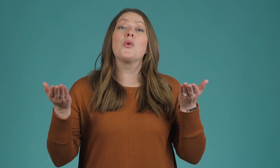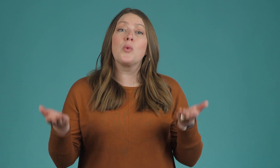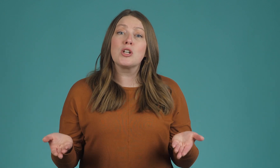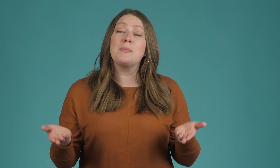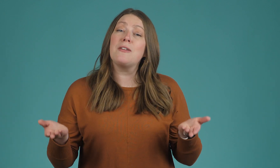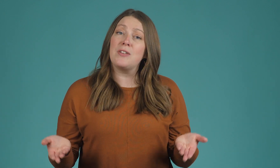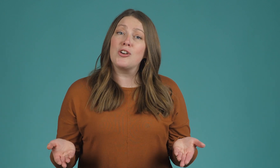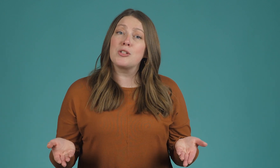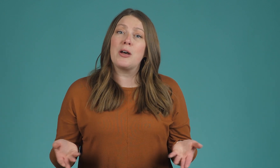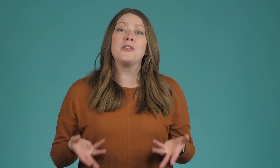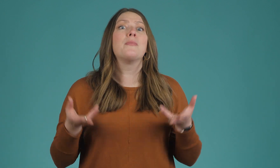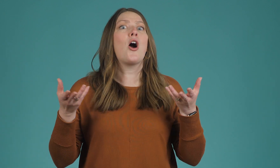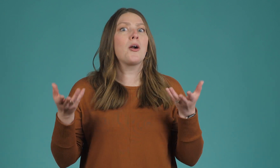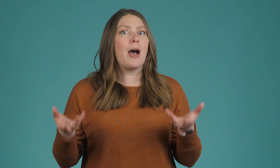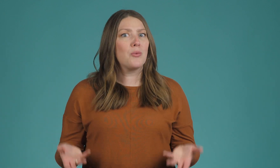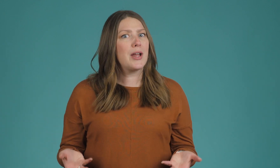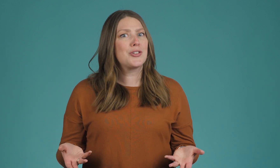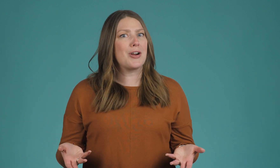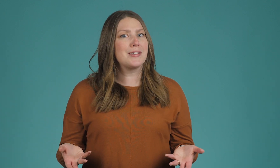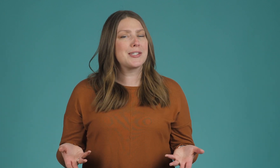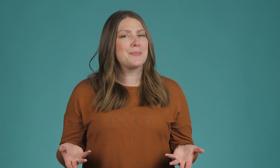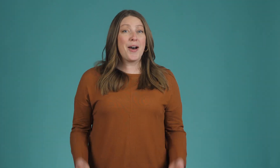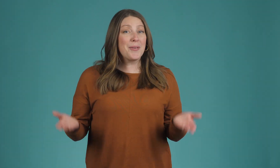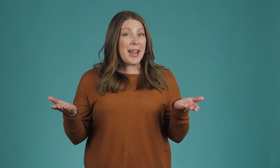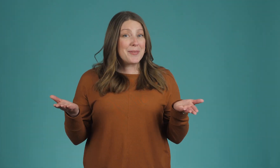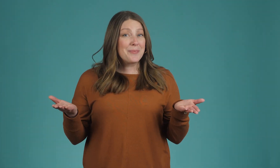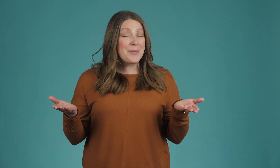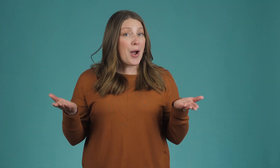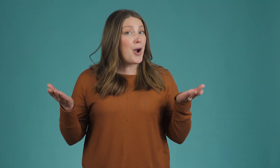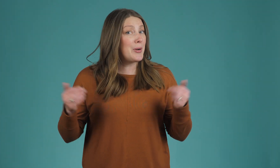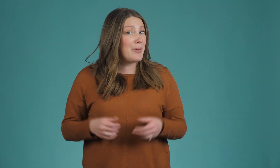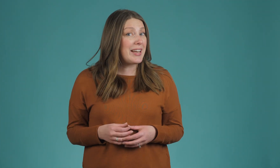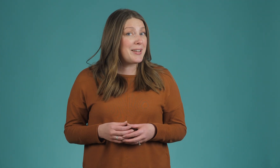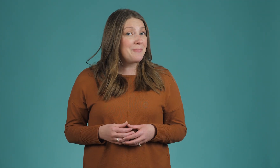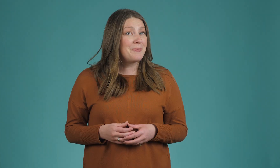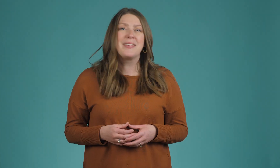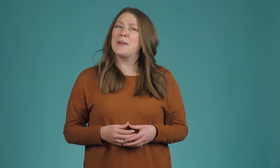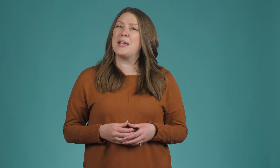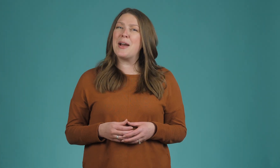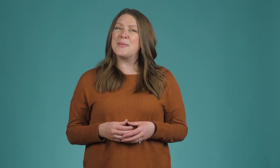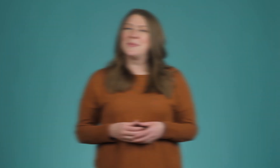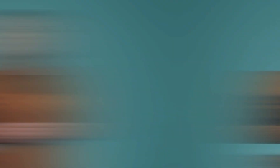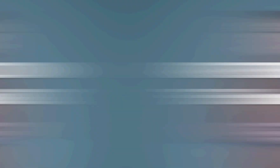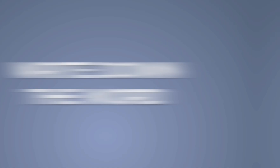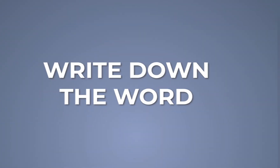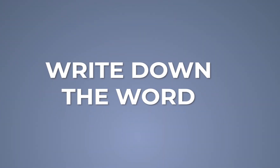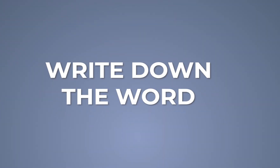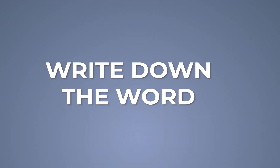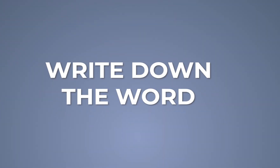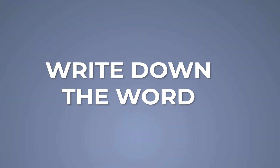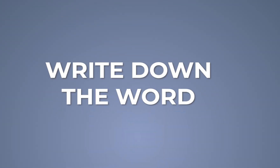the words being fingerspelled are about restaurants. Alright, are we ready? Here we go.